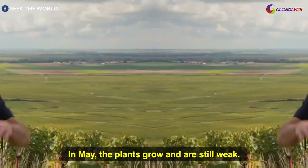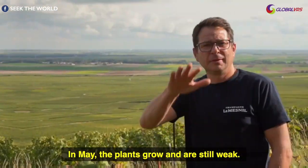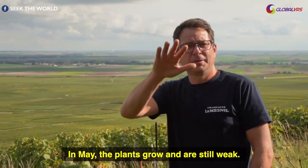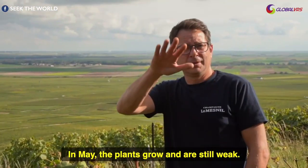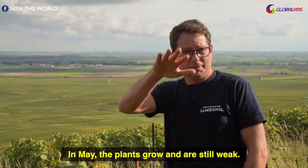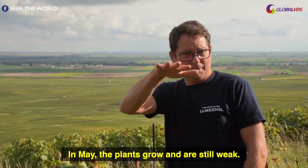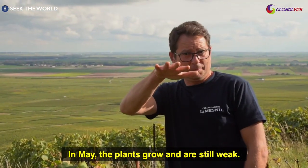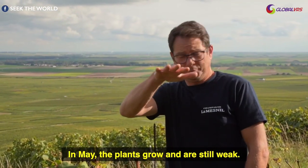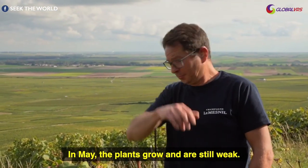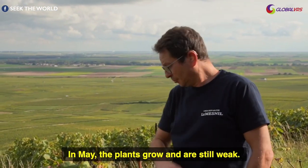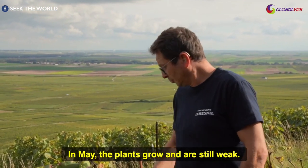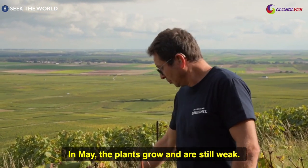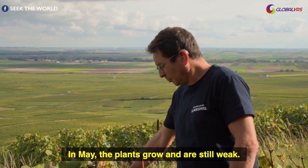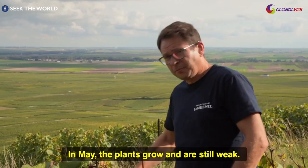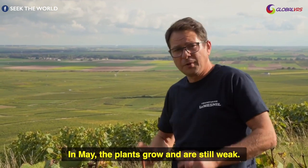in may the plants grow and are still weak